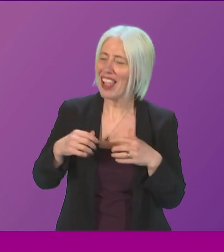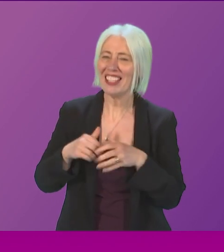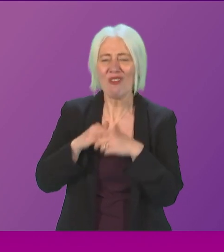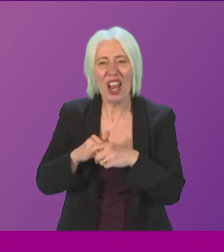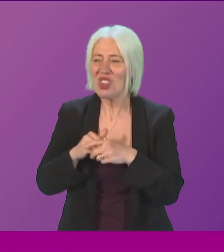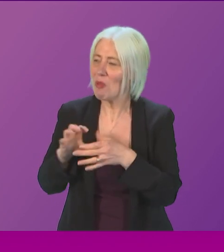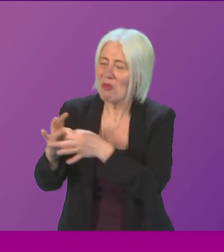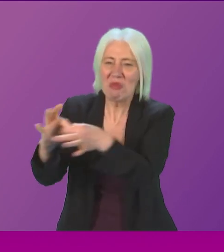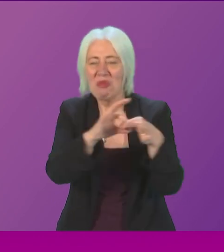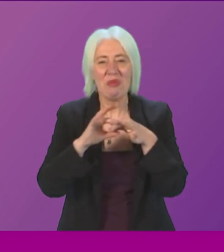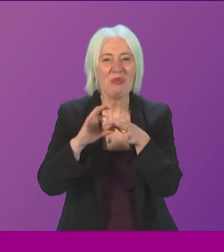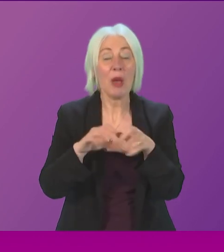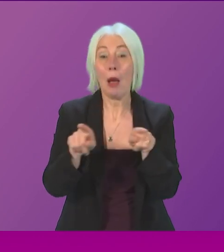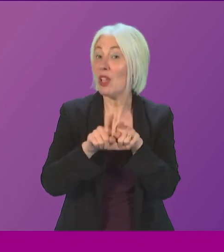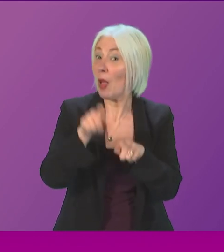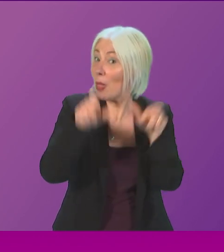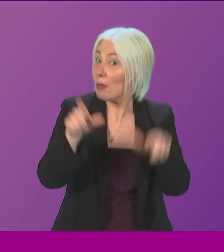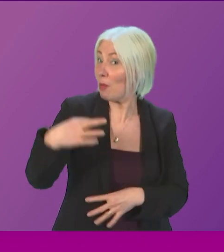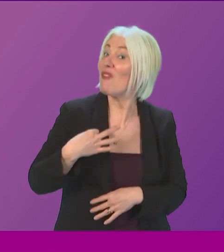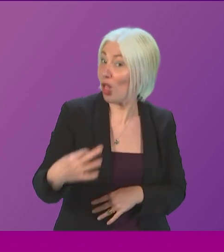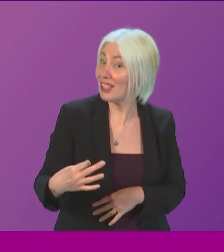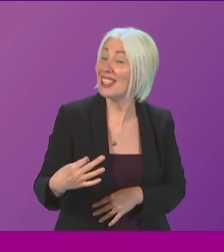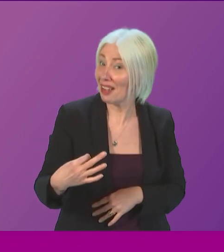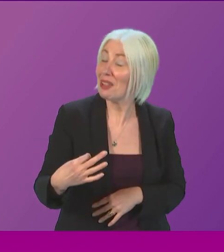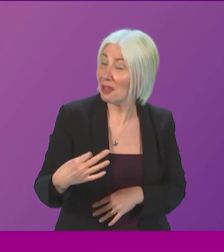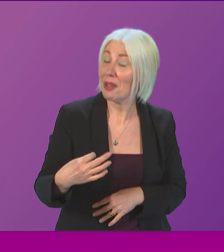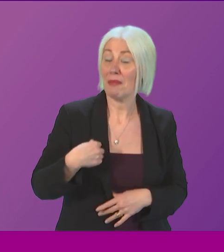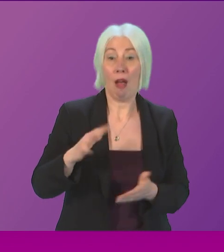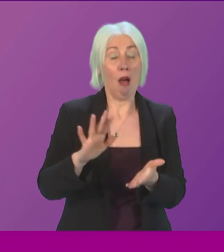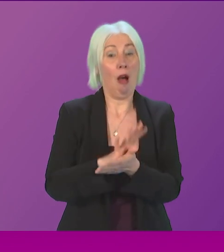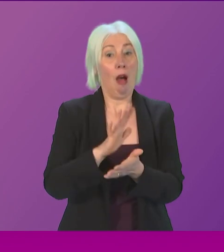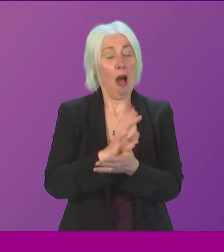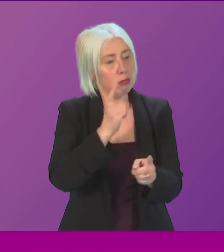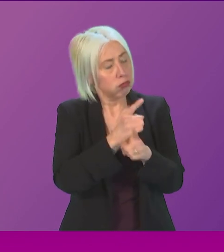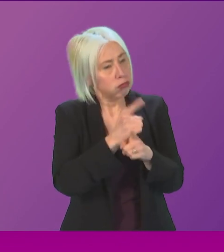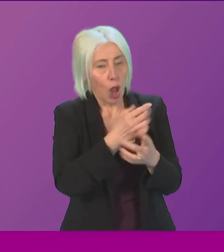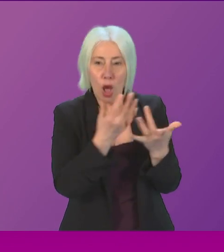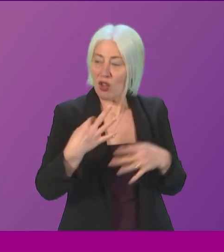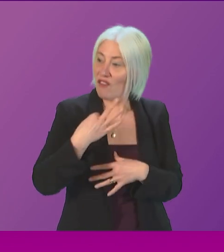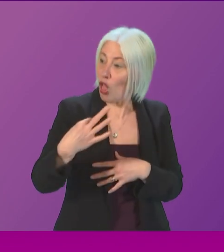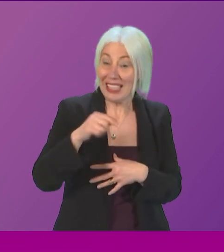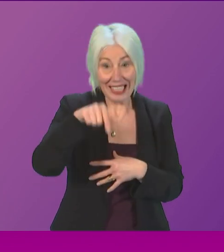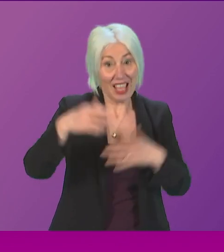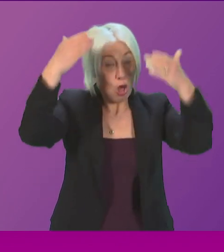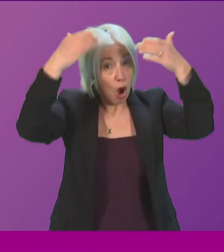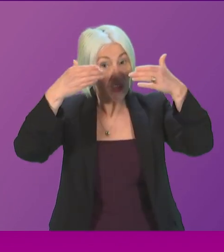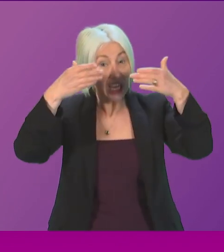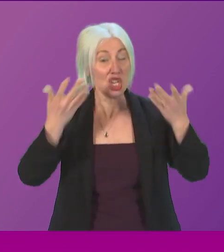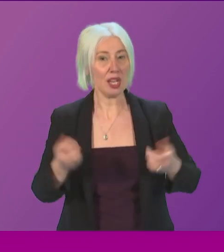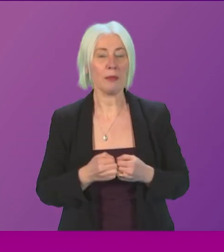I also mean the volunteers on the day of the coronation. I had the great pleasure of speaking to a number of them and in particular to young